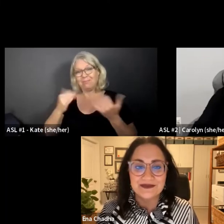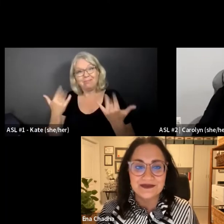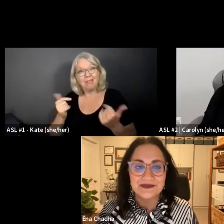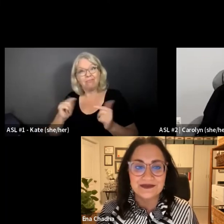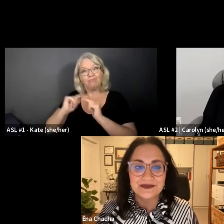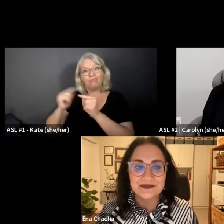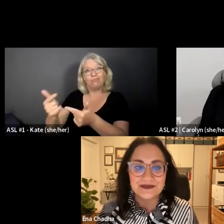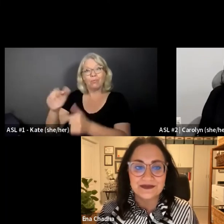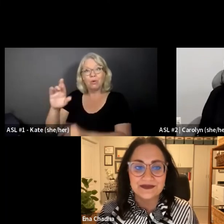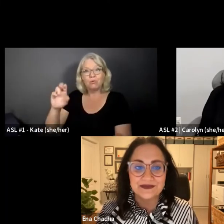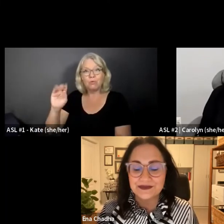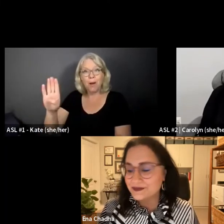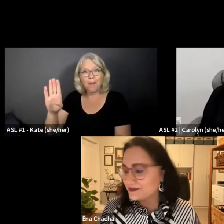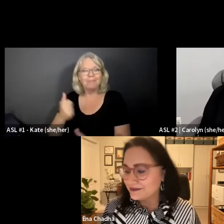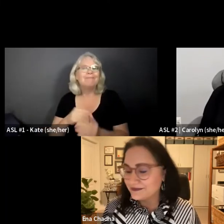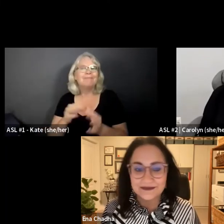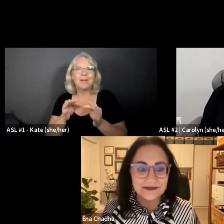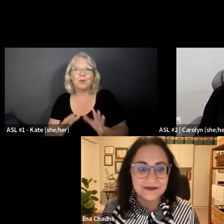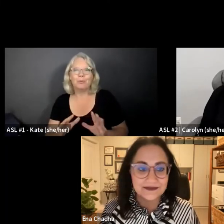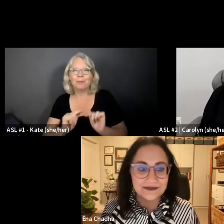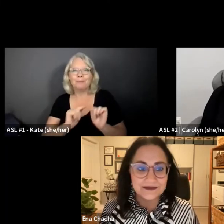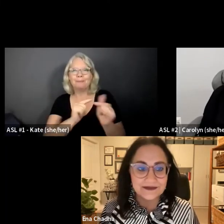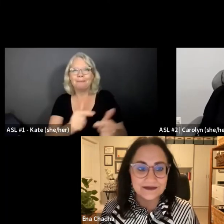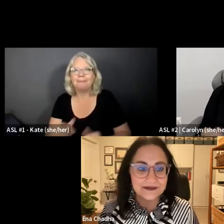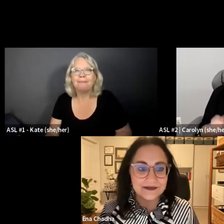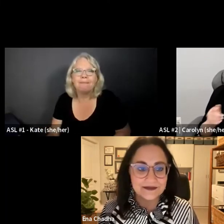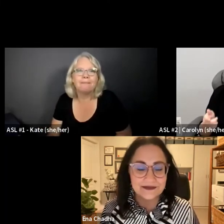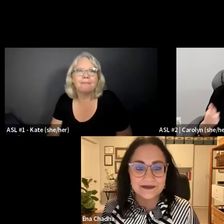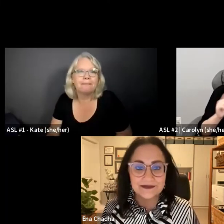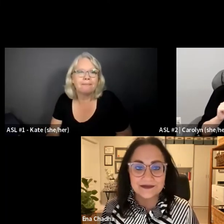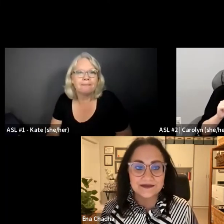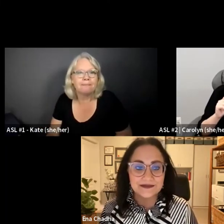Robert Lattanzio : THANK YOU, ENA.